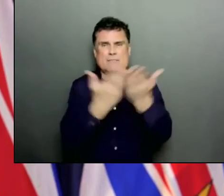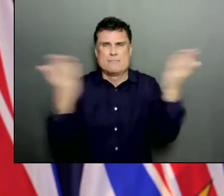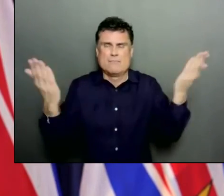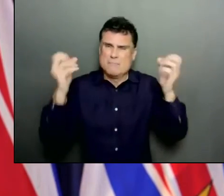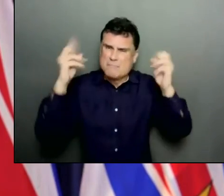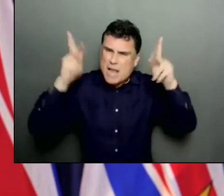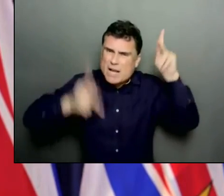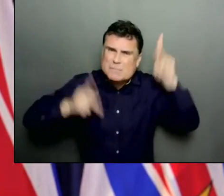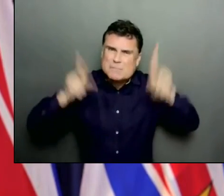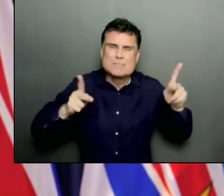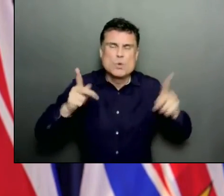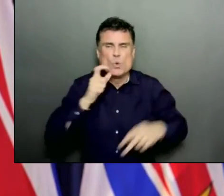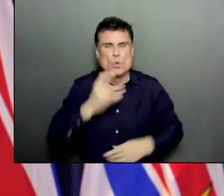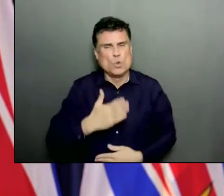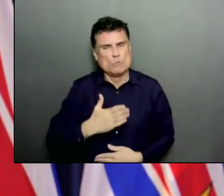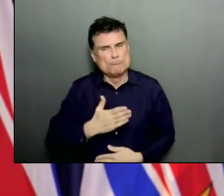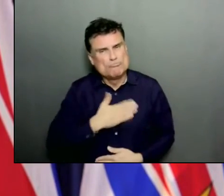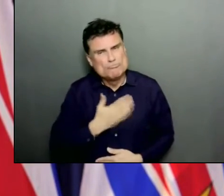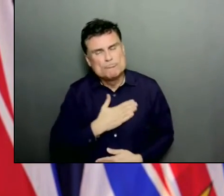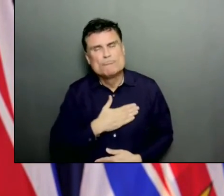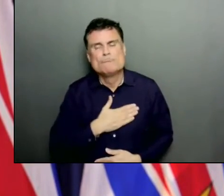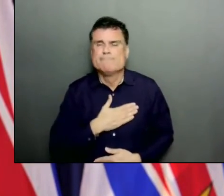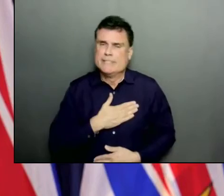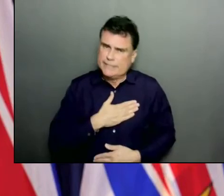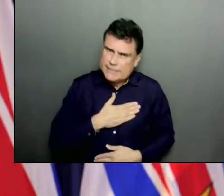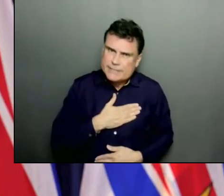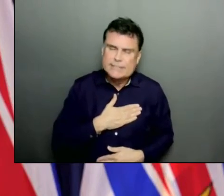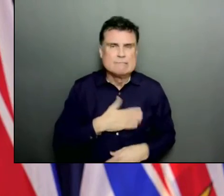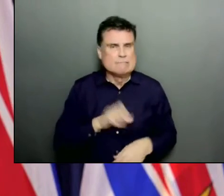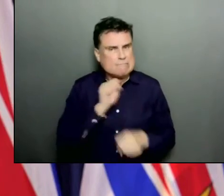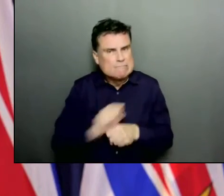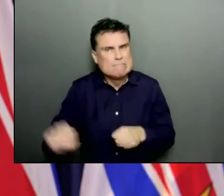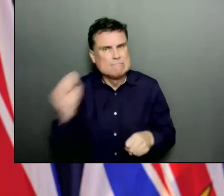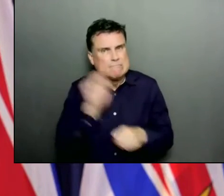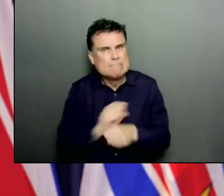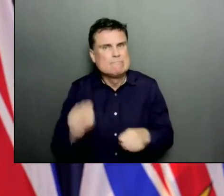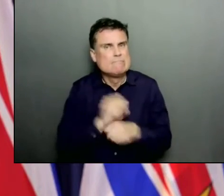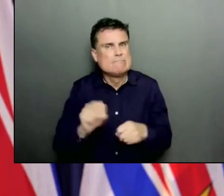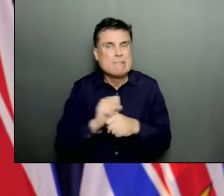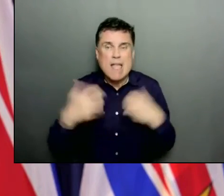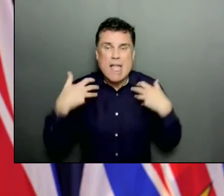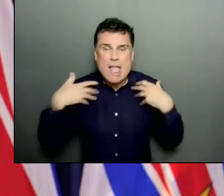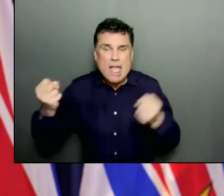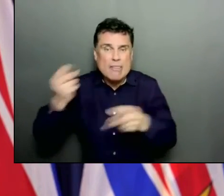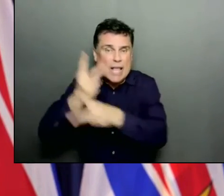workers and people in the education system. I think of people in all walks of life who have